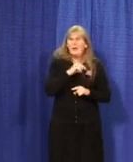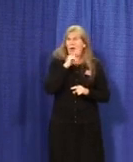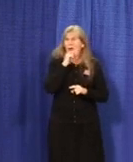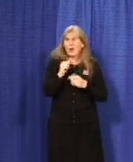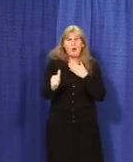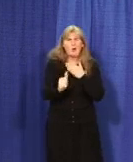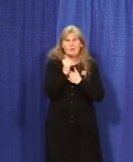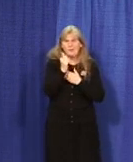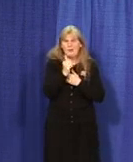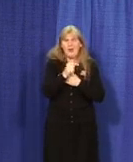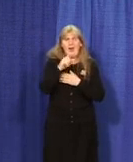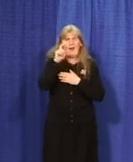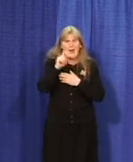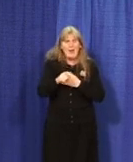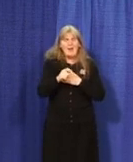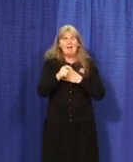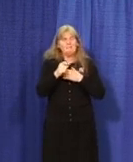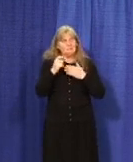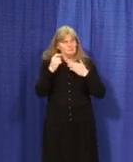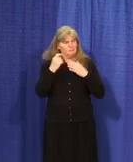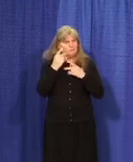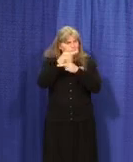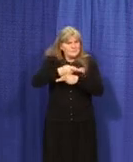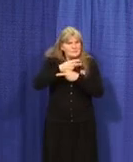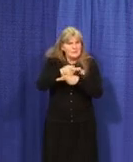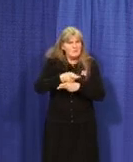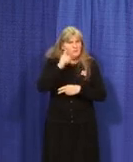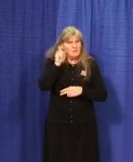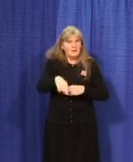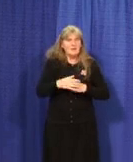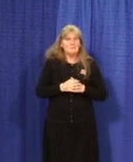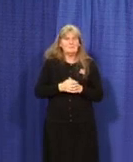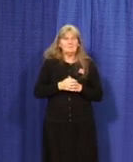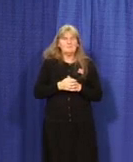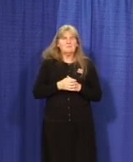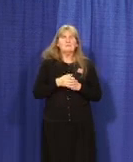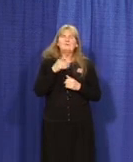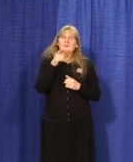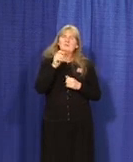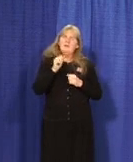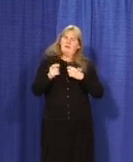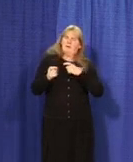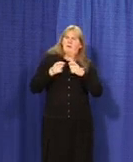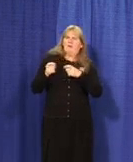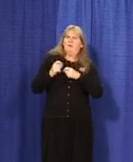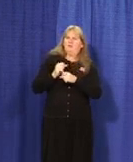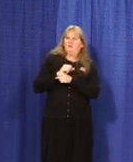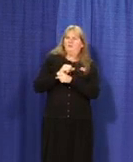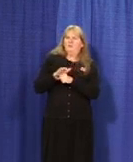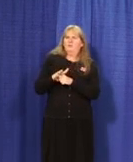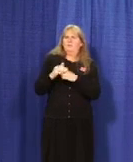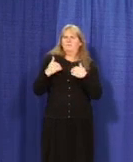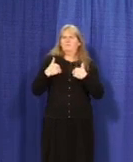will simply invite COVID in. There are ways to manage your COVID exhaustion. In a time where routines can be